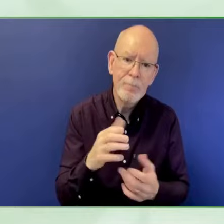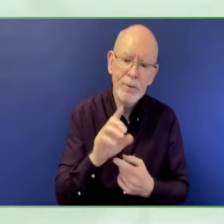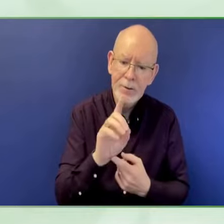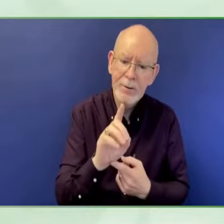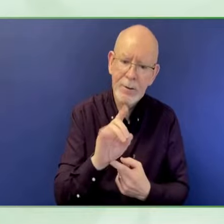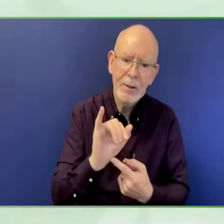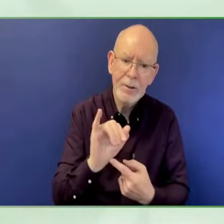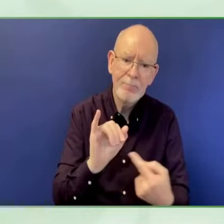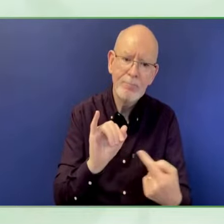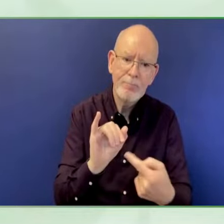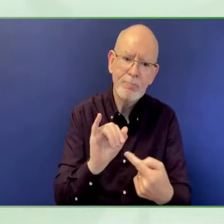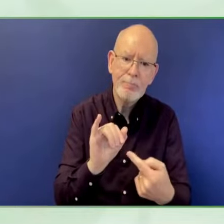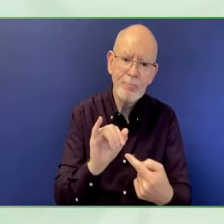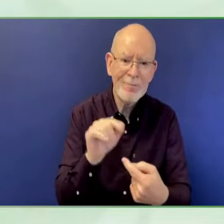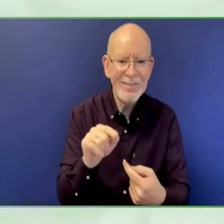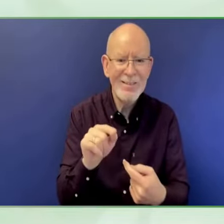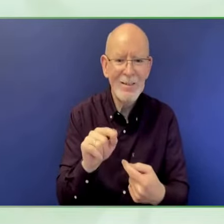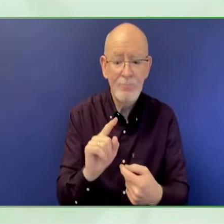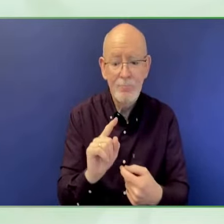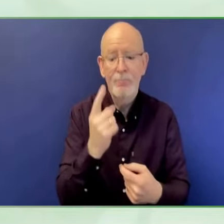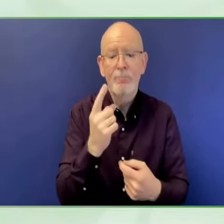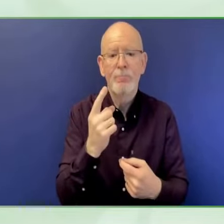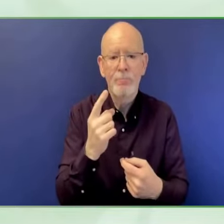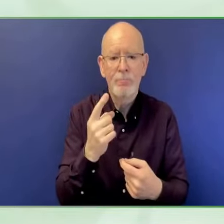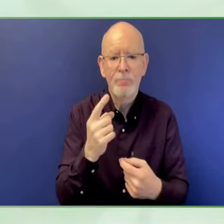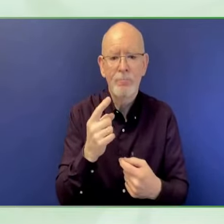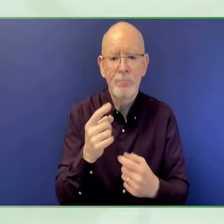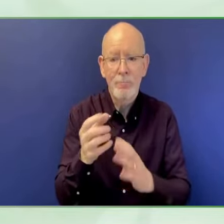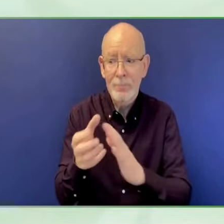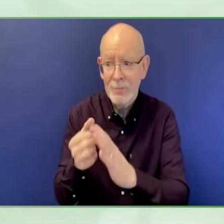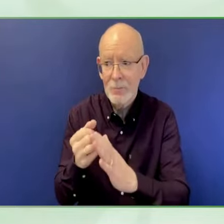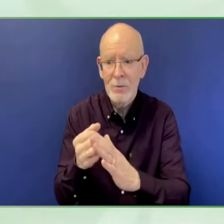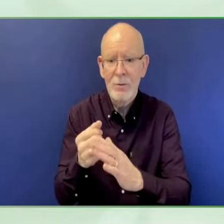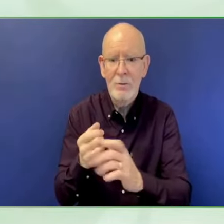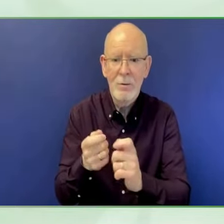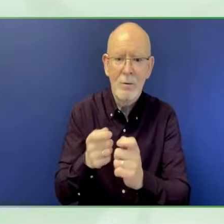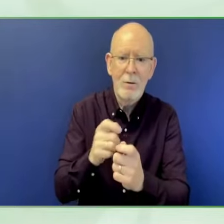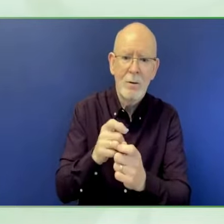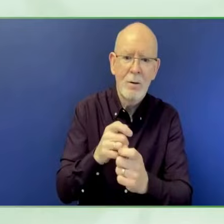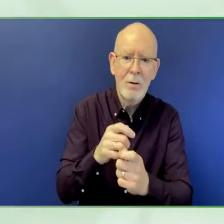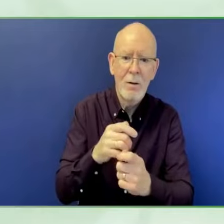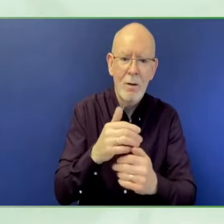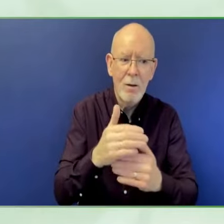The main work is to say independent people living a full